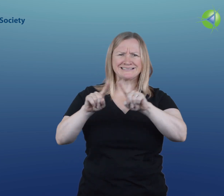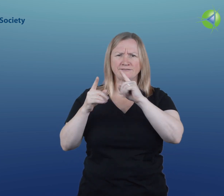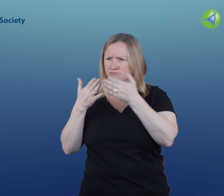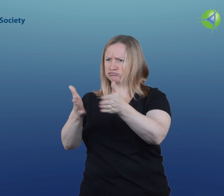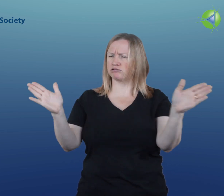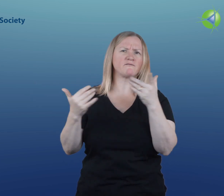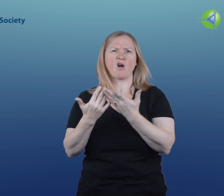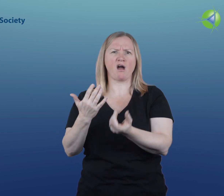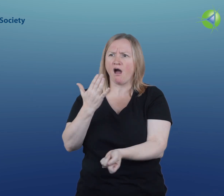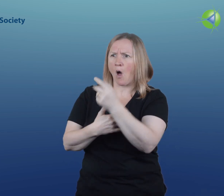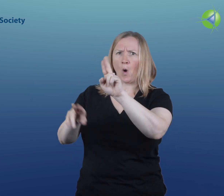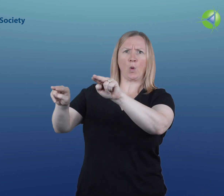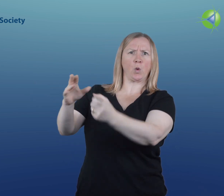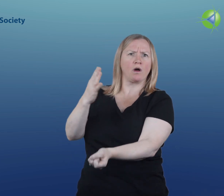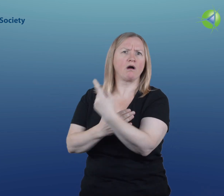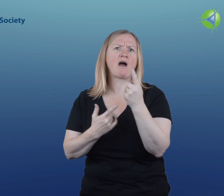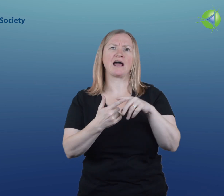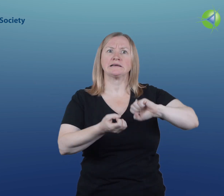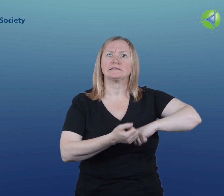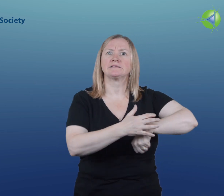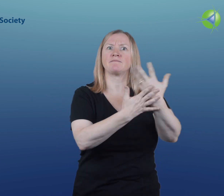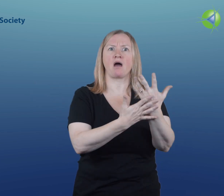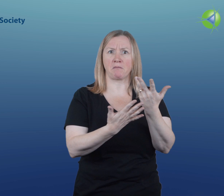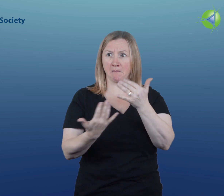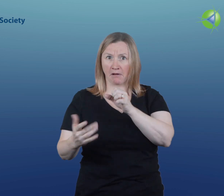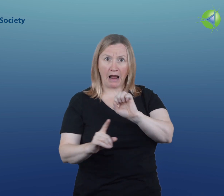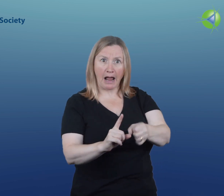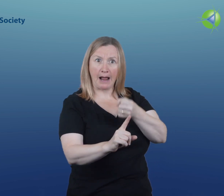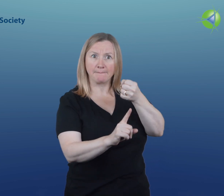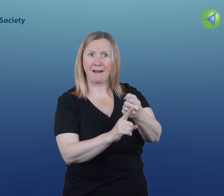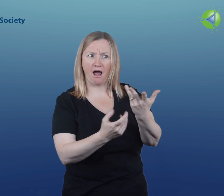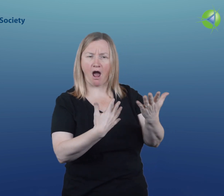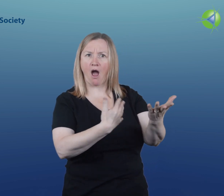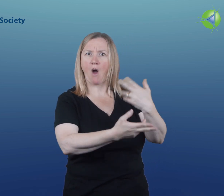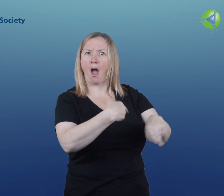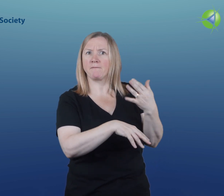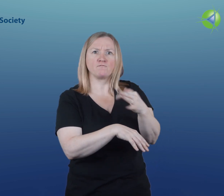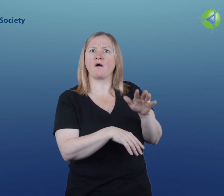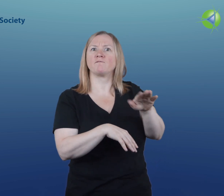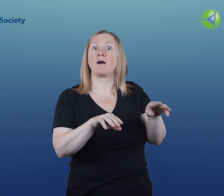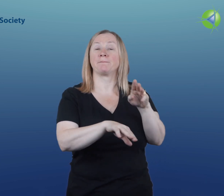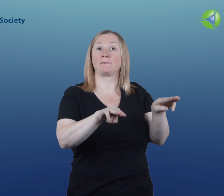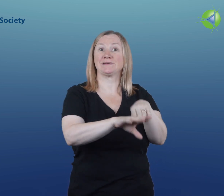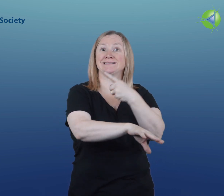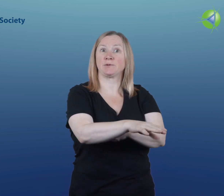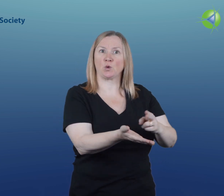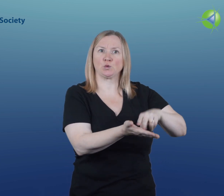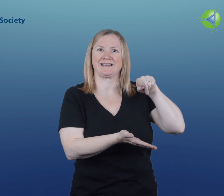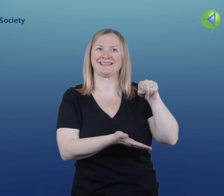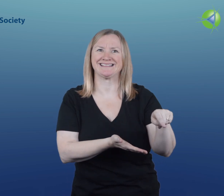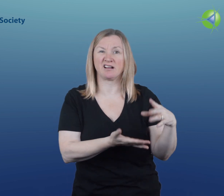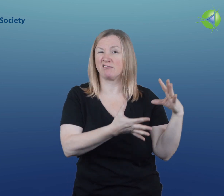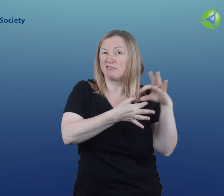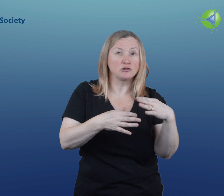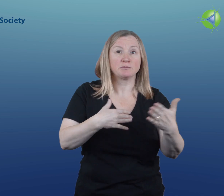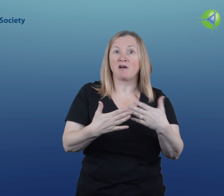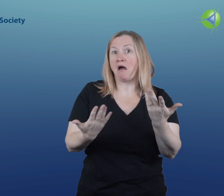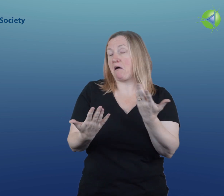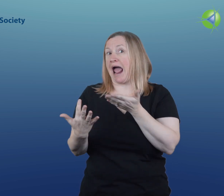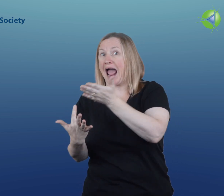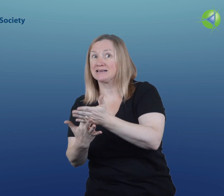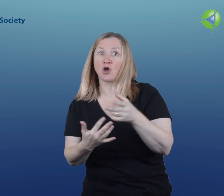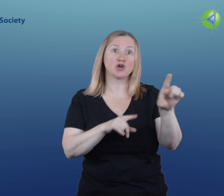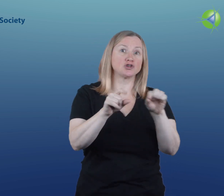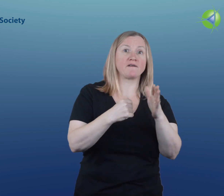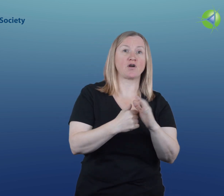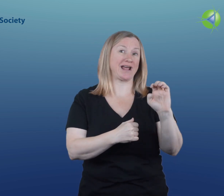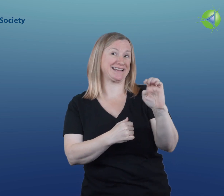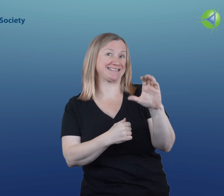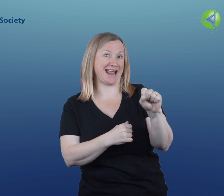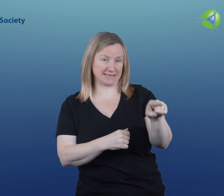this outlines the trends and developments that may impact outcomes for end-users with disabilities as regards access and choice of ECS